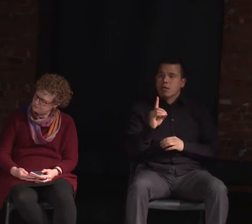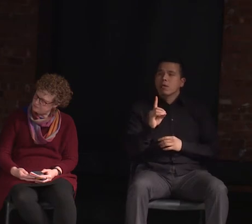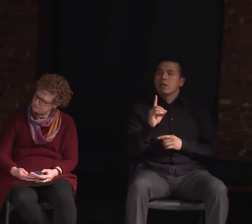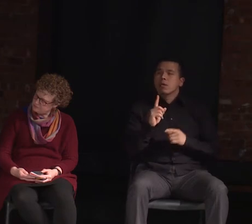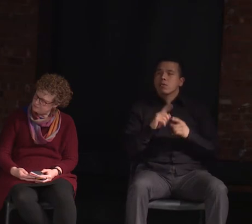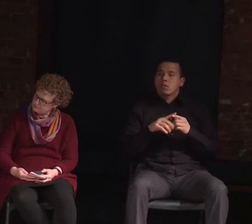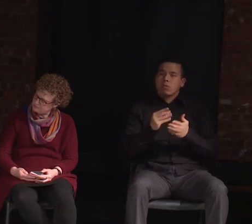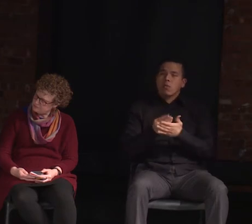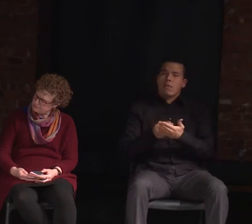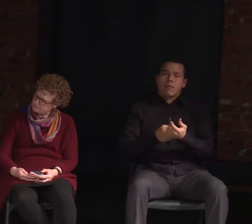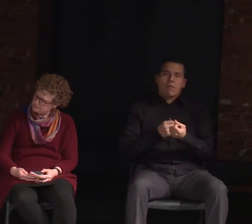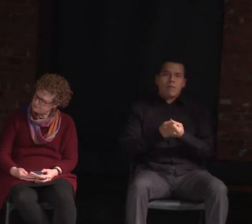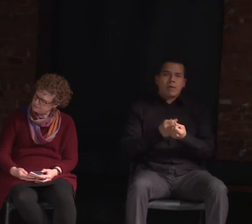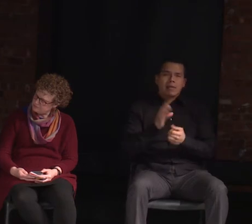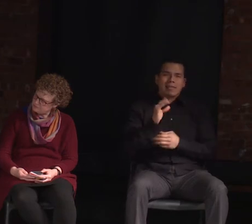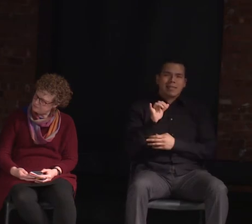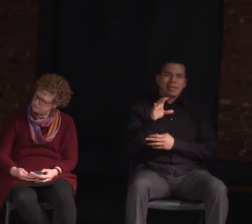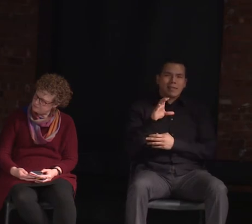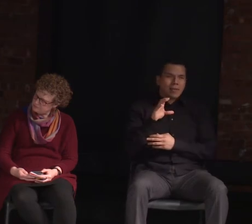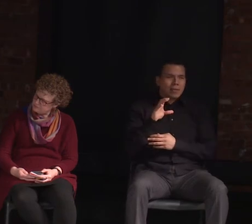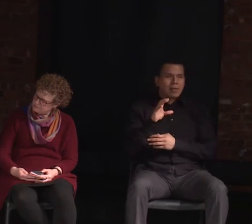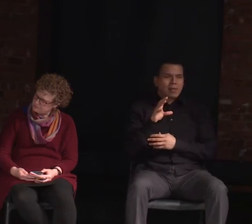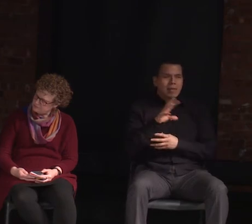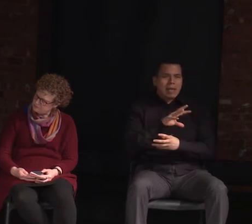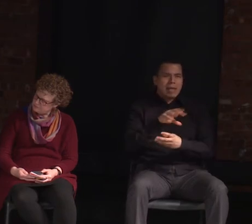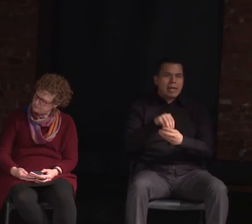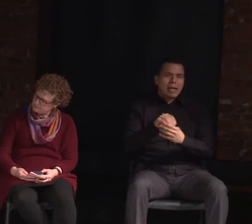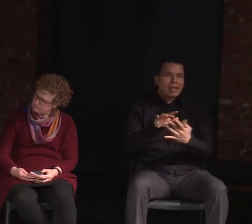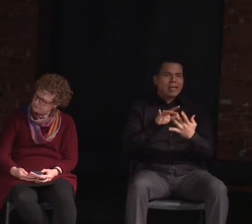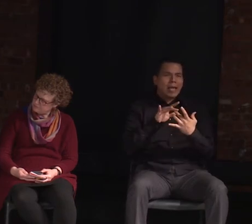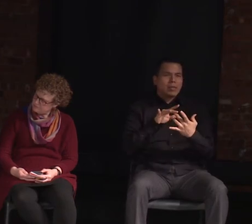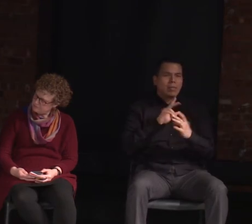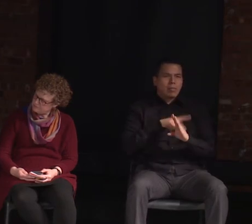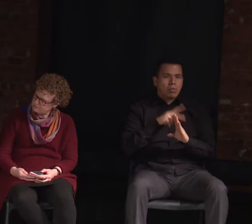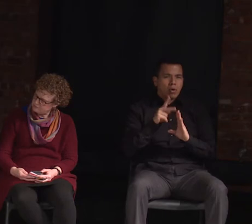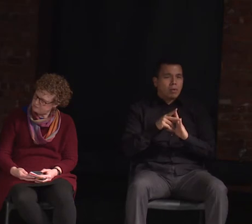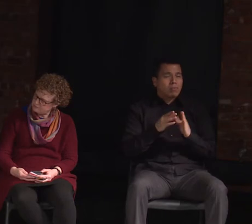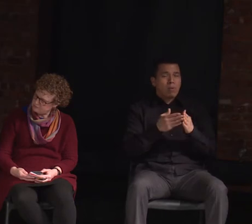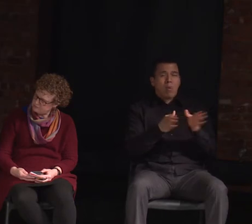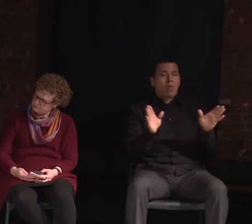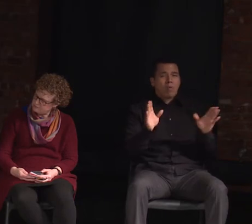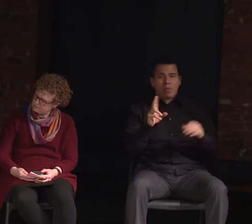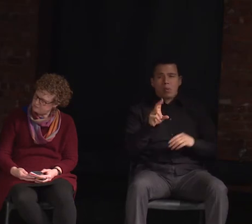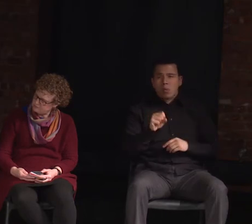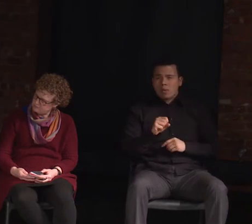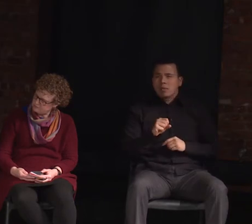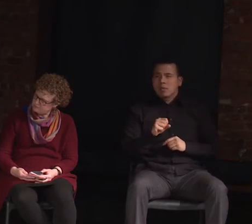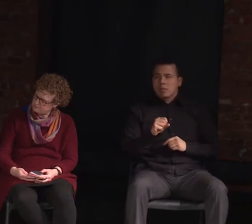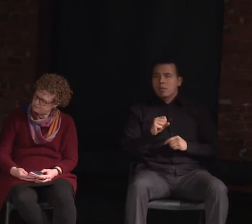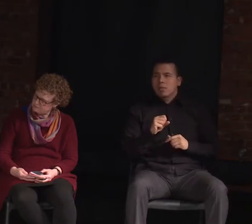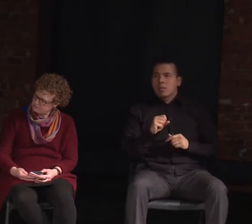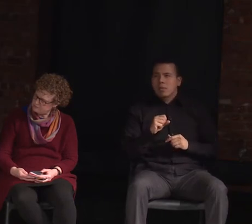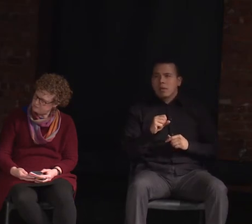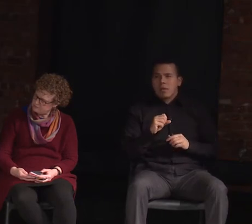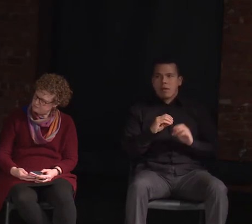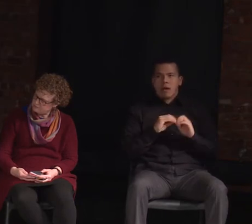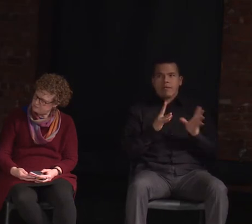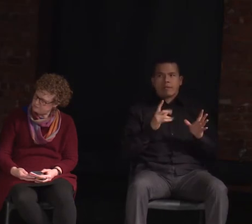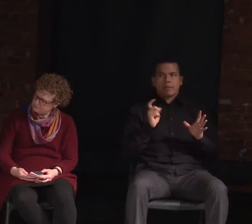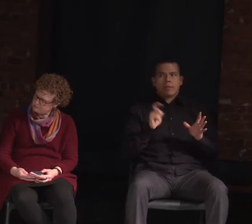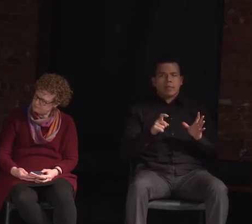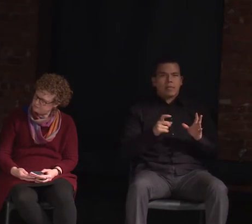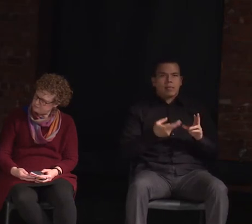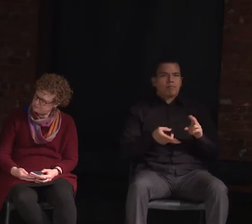projects across the country, recognizing the need for funding to be nimble and direct for